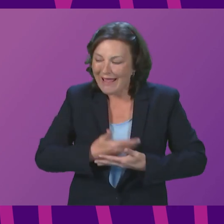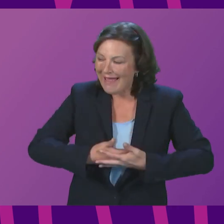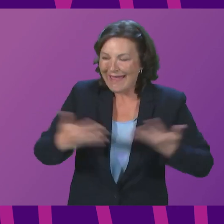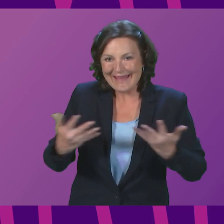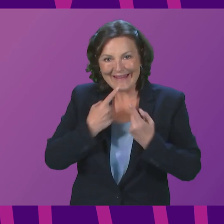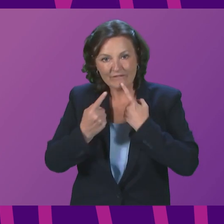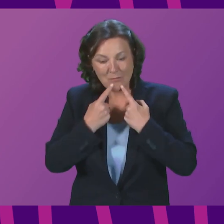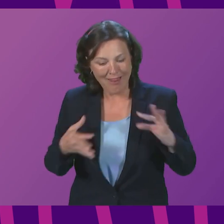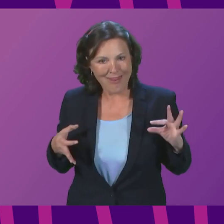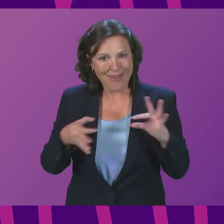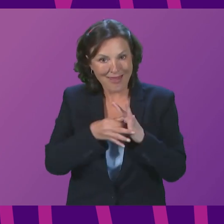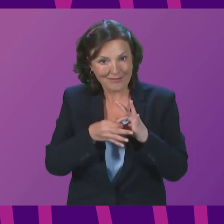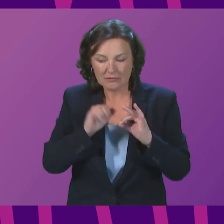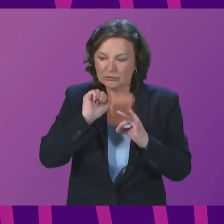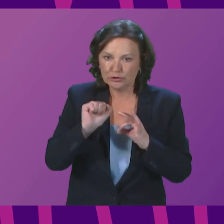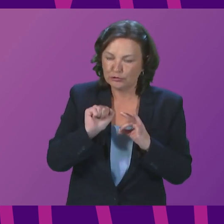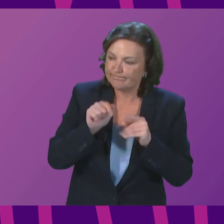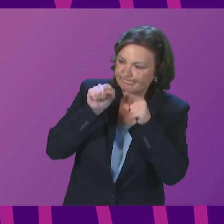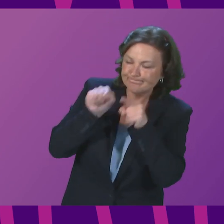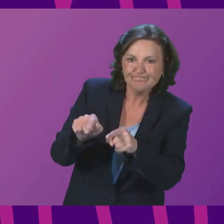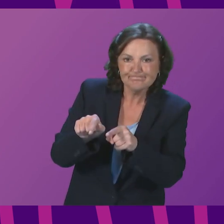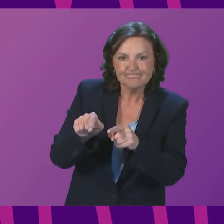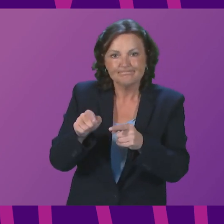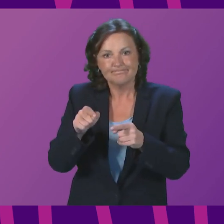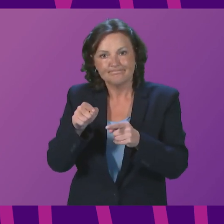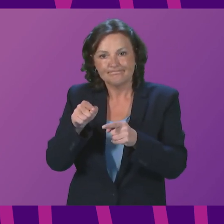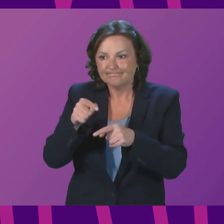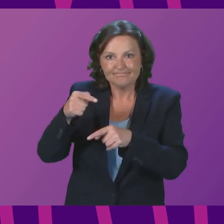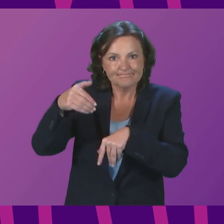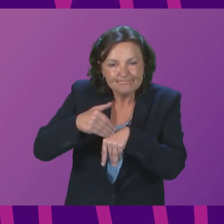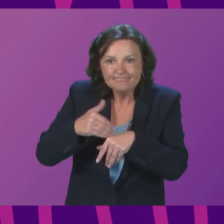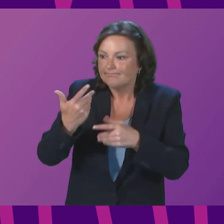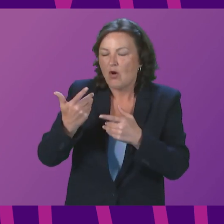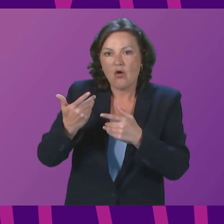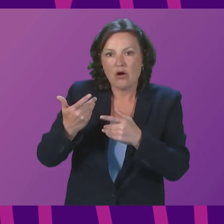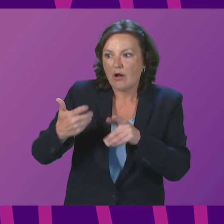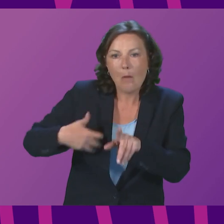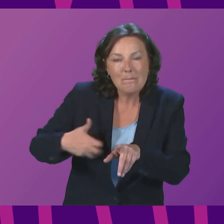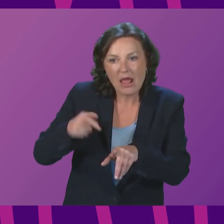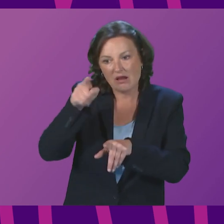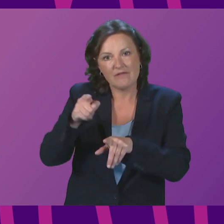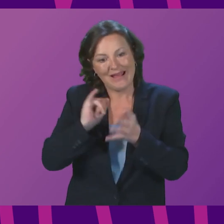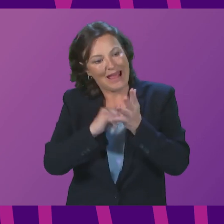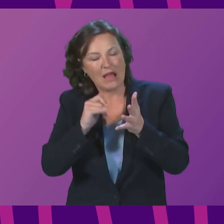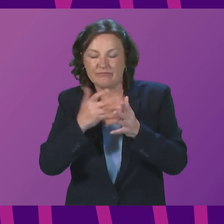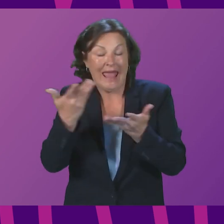I think that it is important in any situation like this that somebody in my position takes these things seriously.